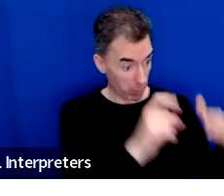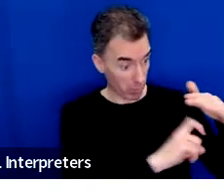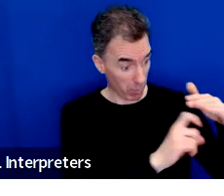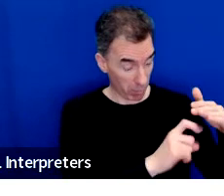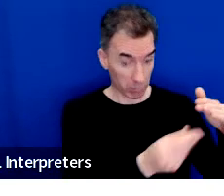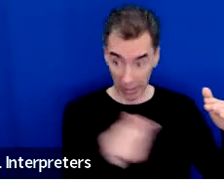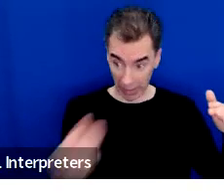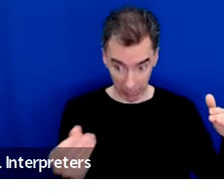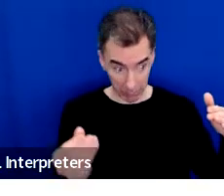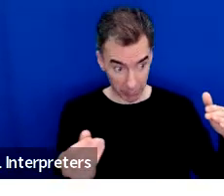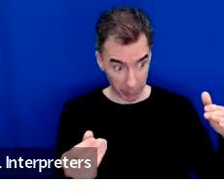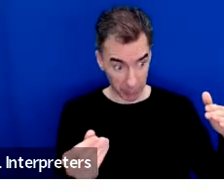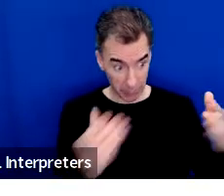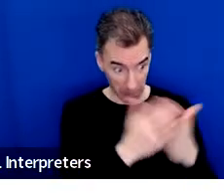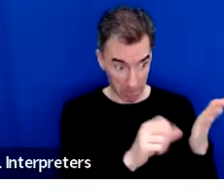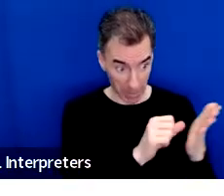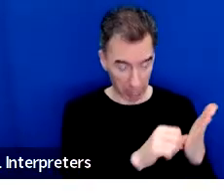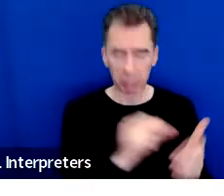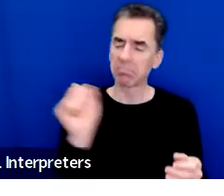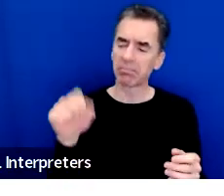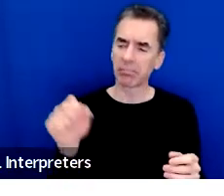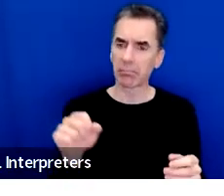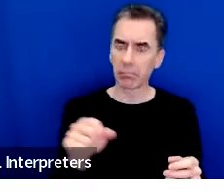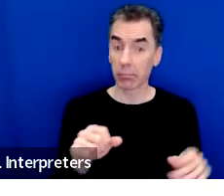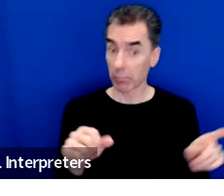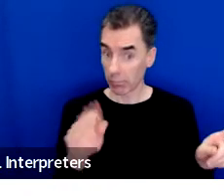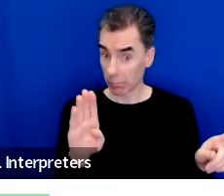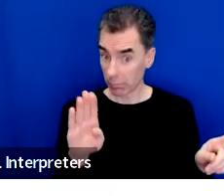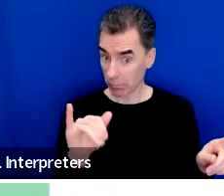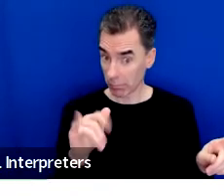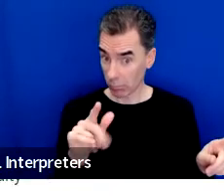So actually on that biblical page, am I still sharing it? Yes. Okay.